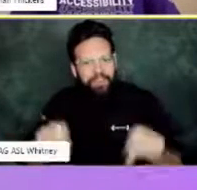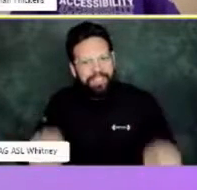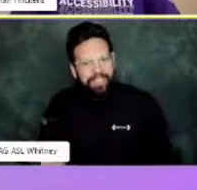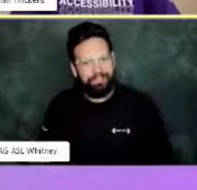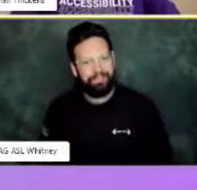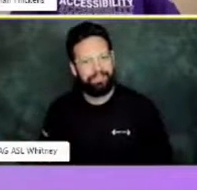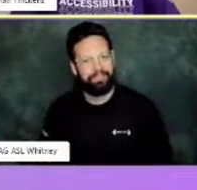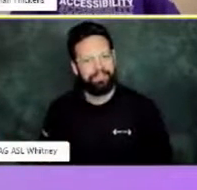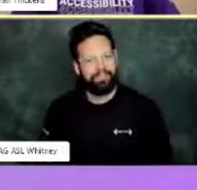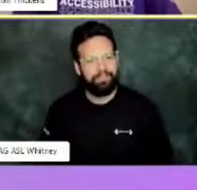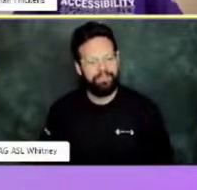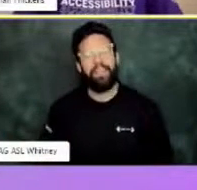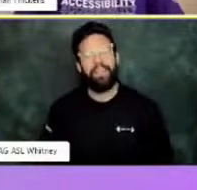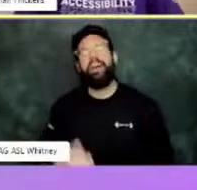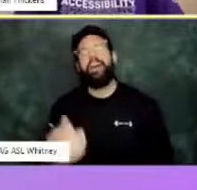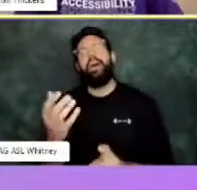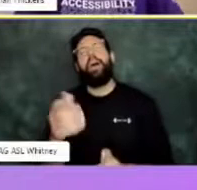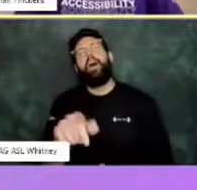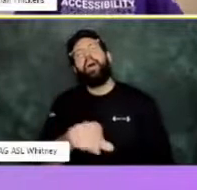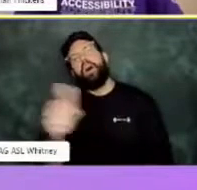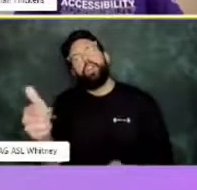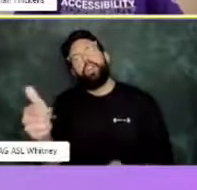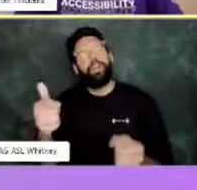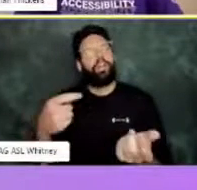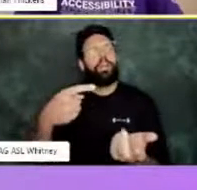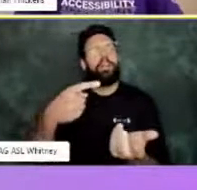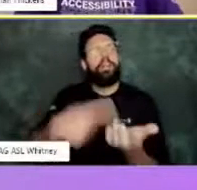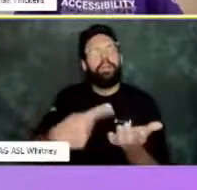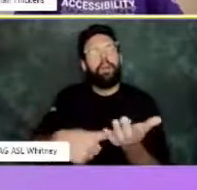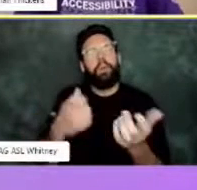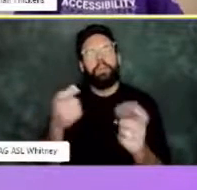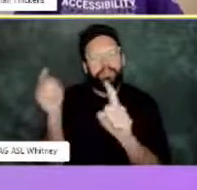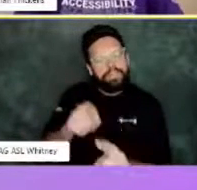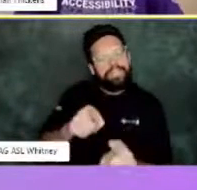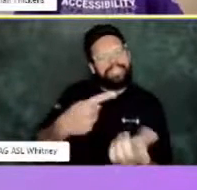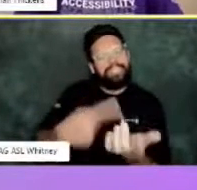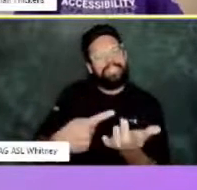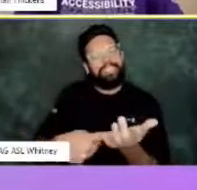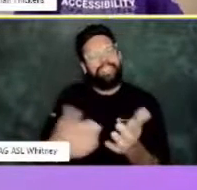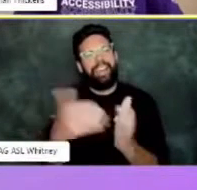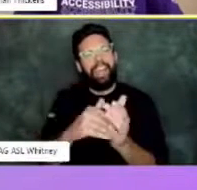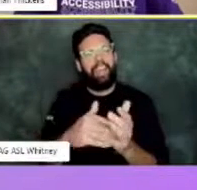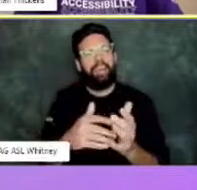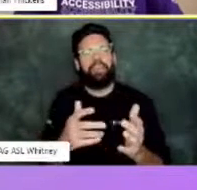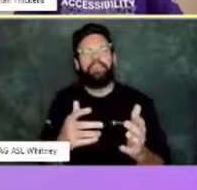I wanna touch back on this idea of never missing a page date in your testing again. We've heard from a bunch of users